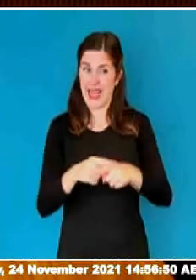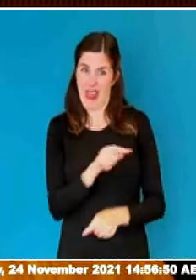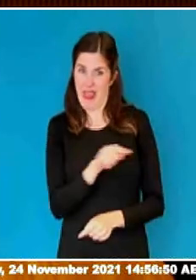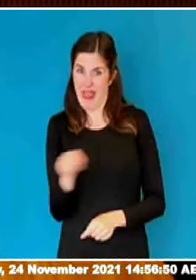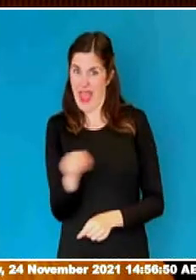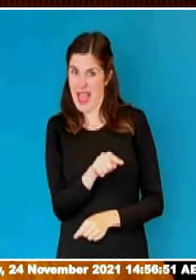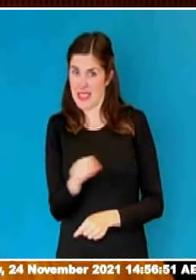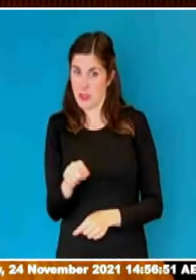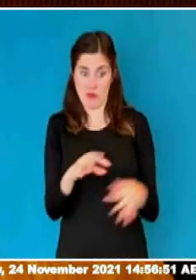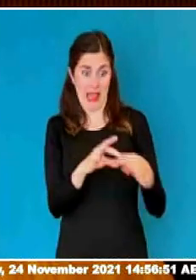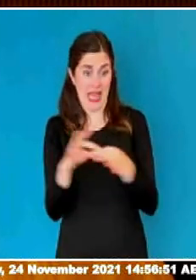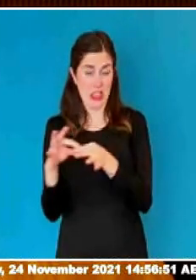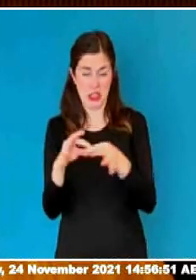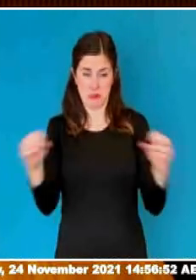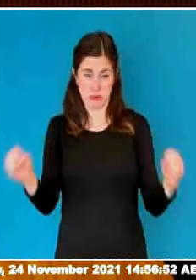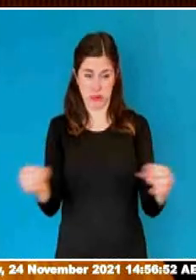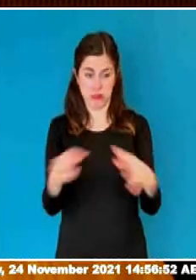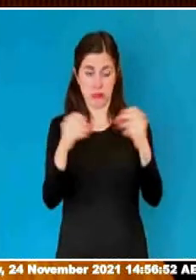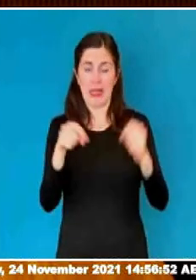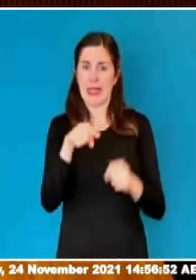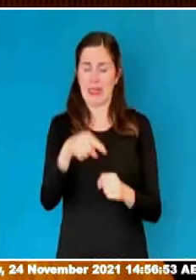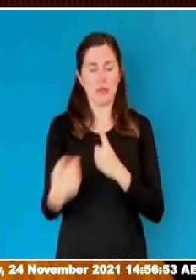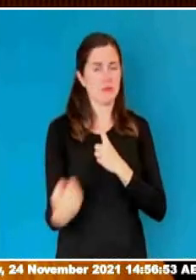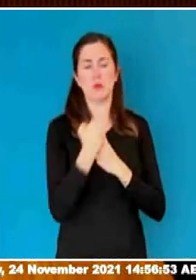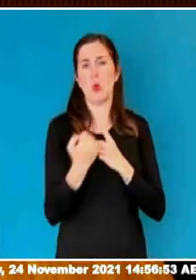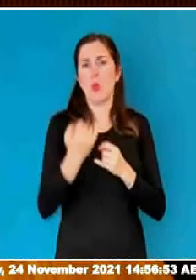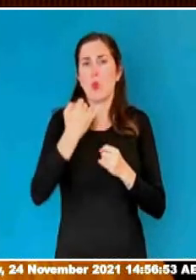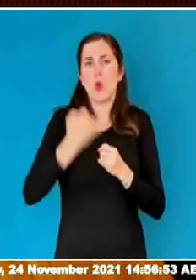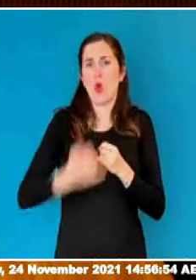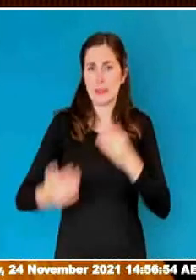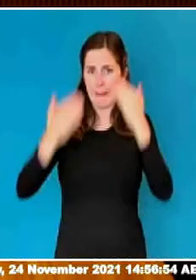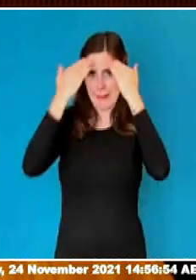workplace mental injury, is unresolved workplace conflict, which does include